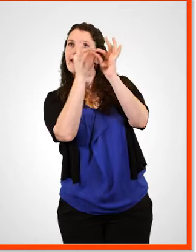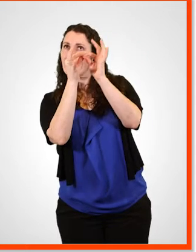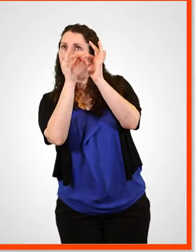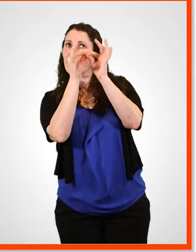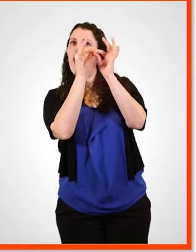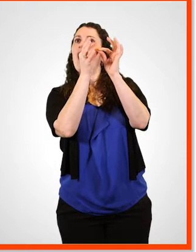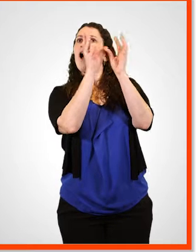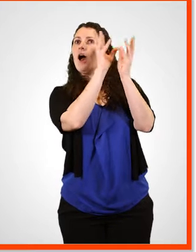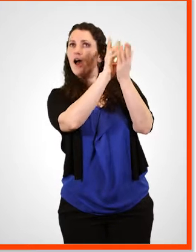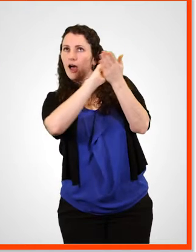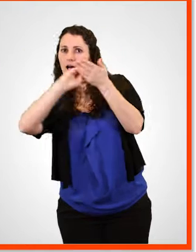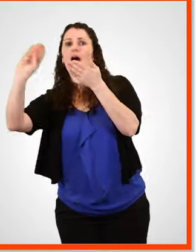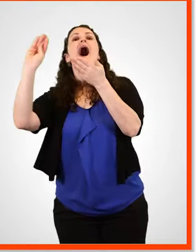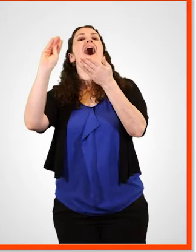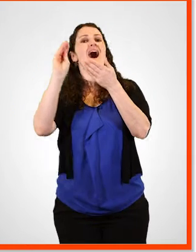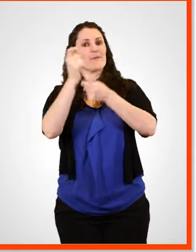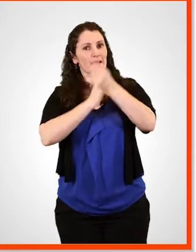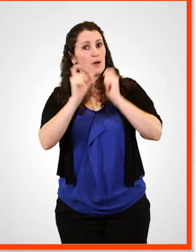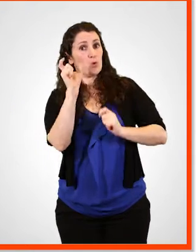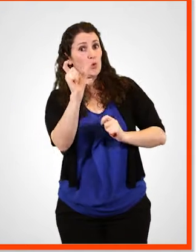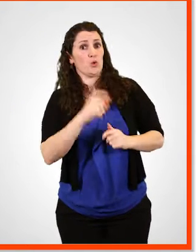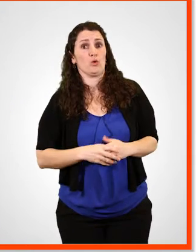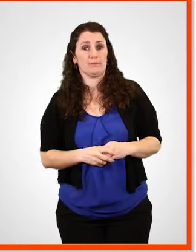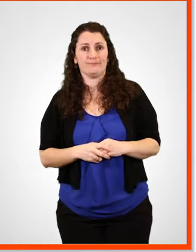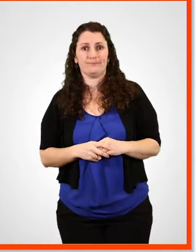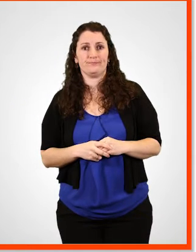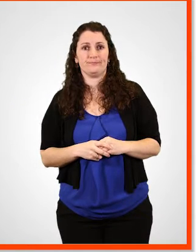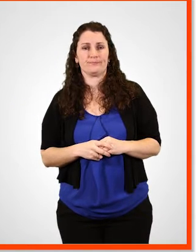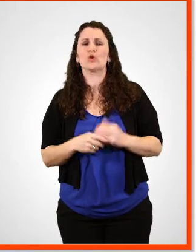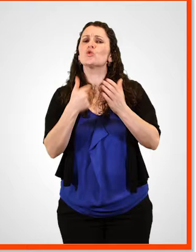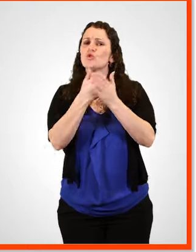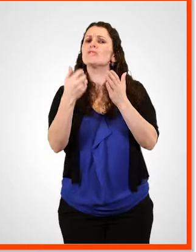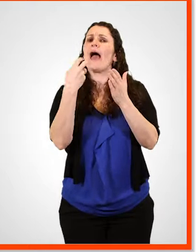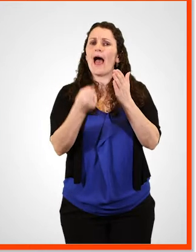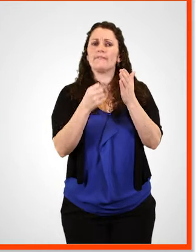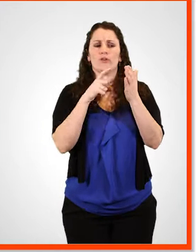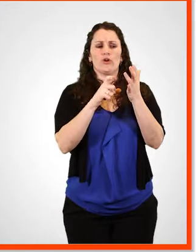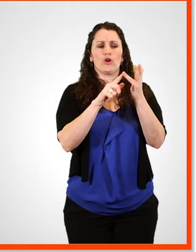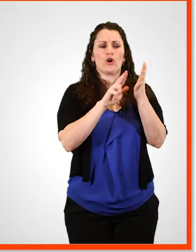The words that we're working with young children are usually words with a consonant-vowel-consonant pattern